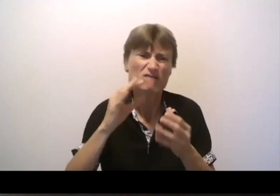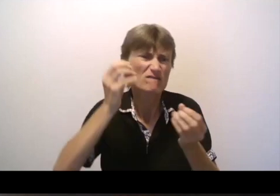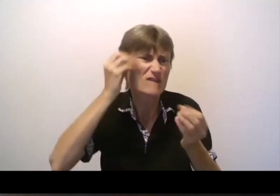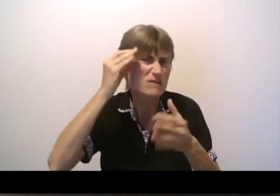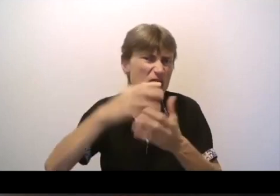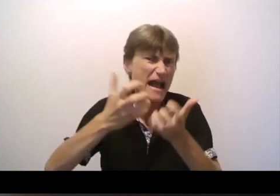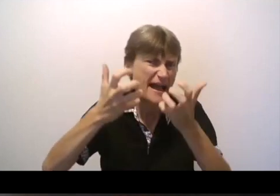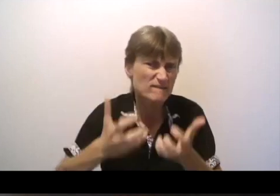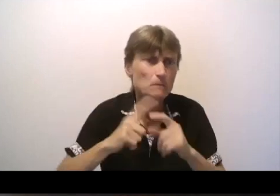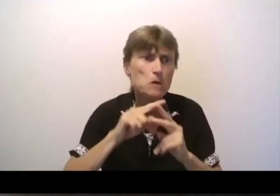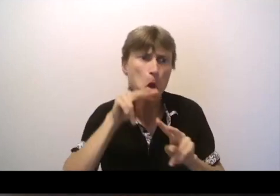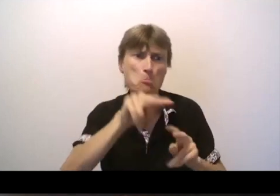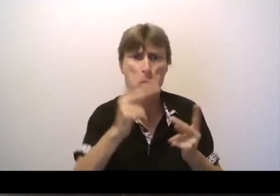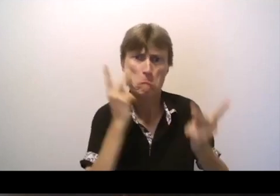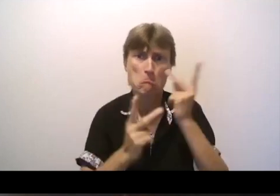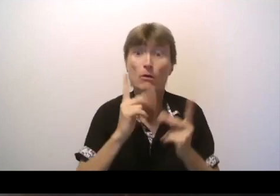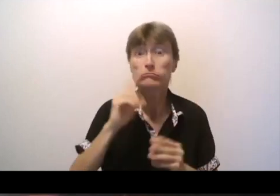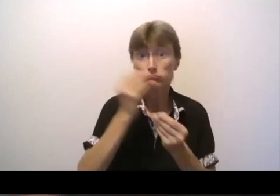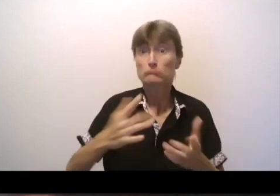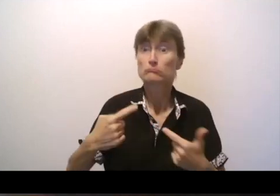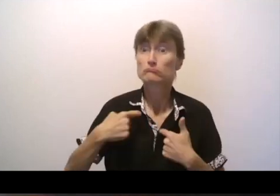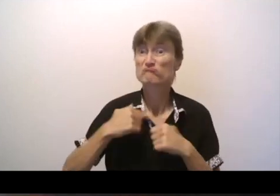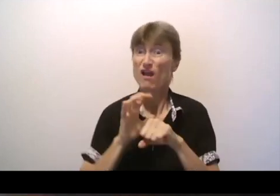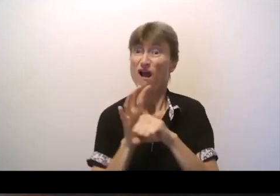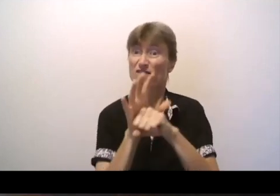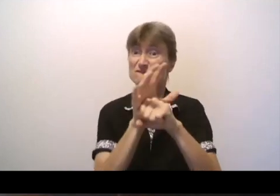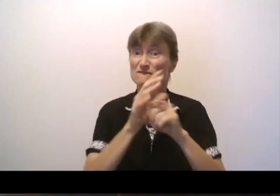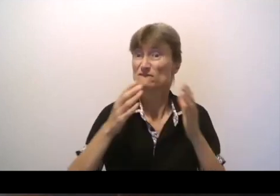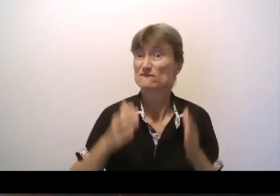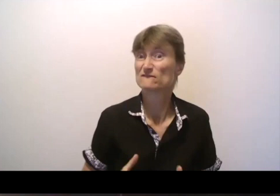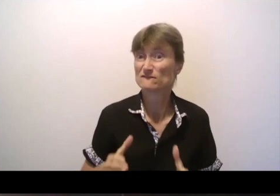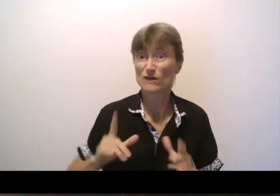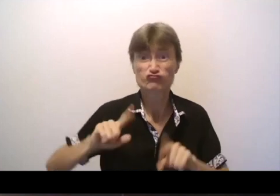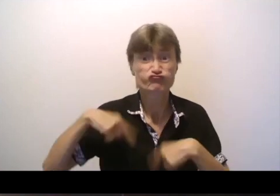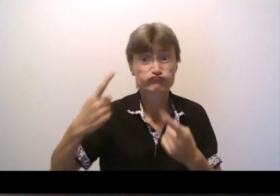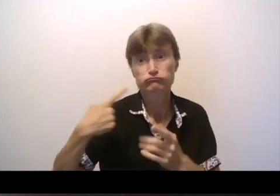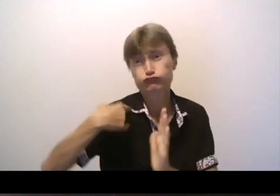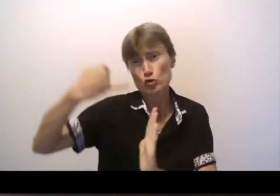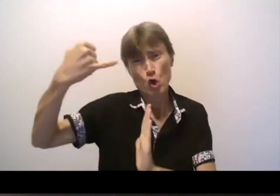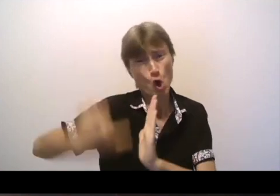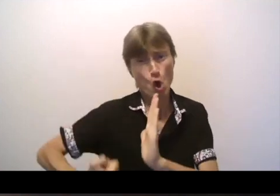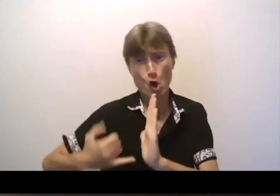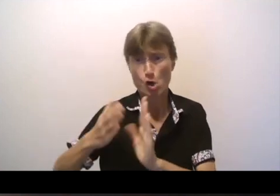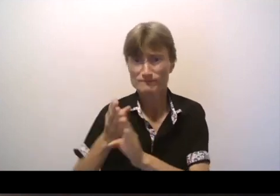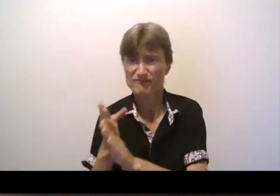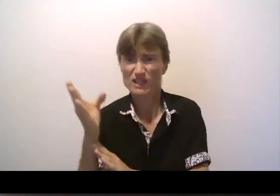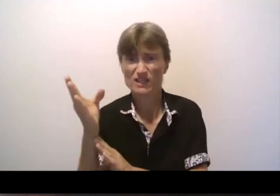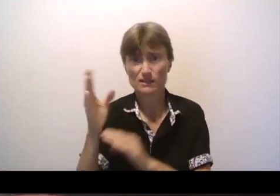so i'm an activist i've been working with uh within the art sector for a little under 20 years